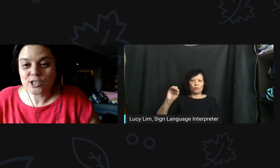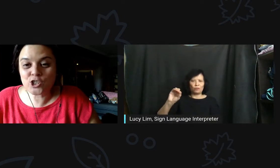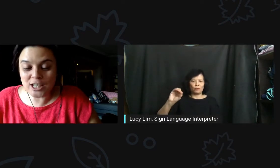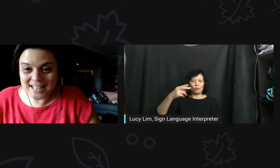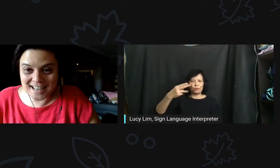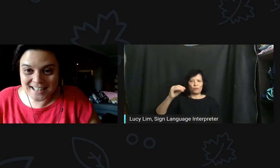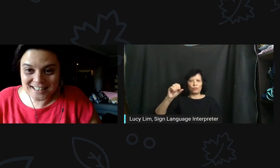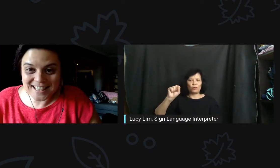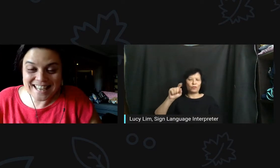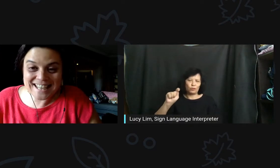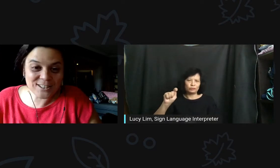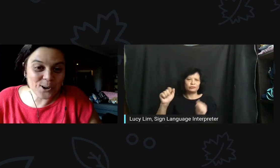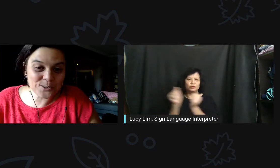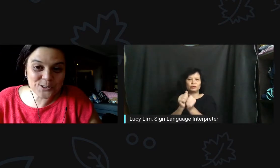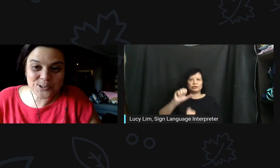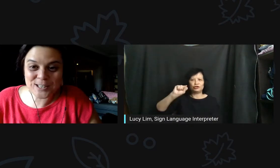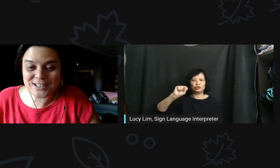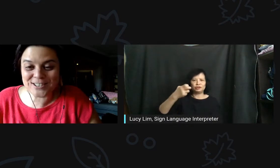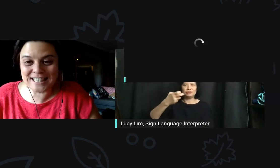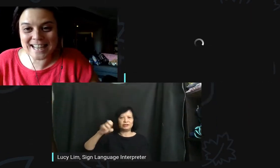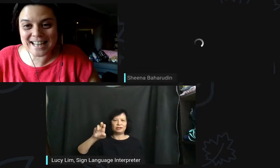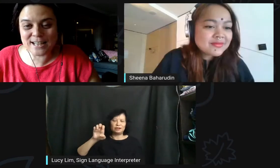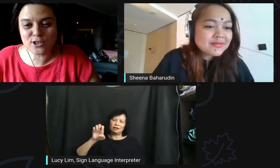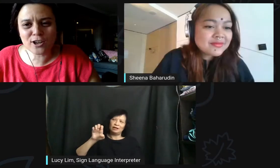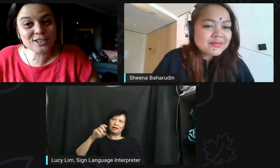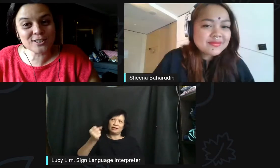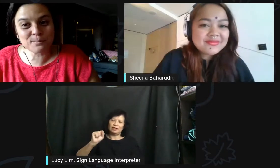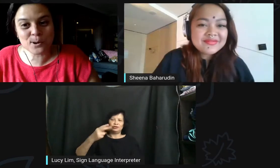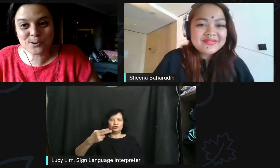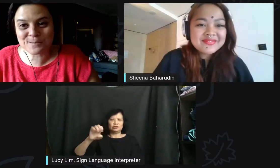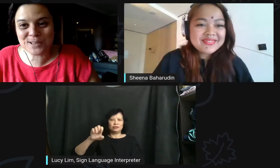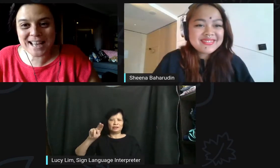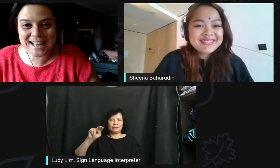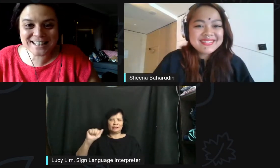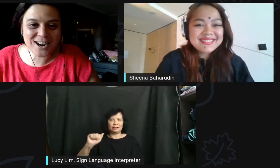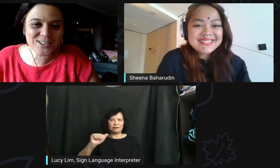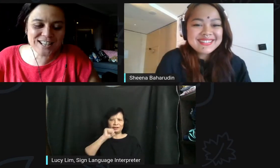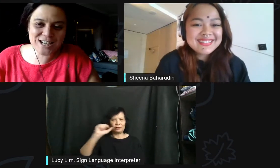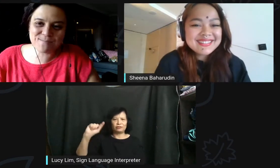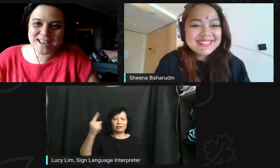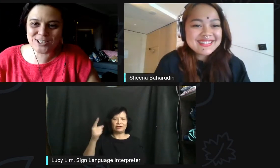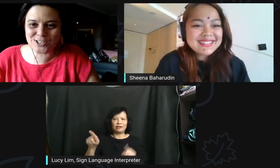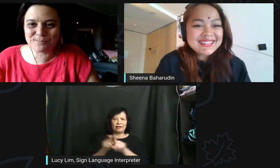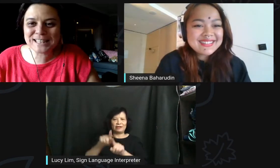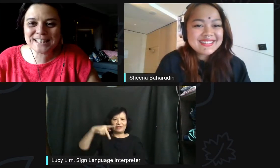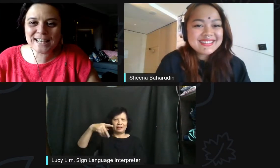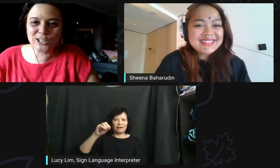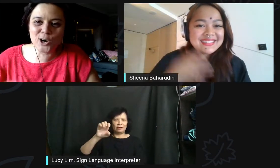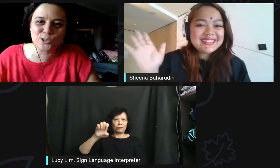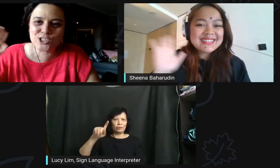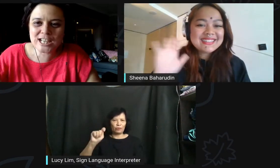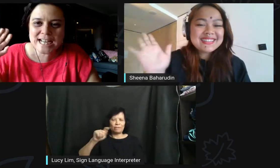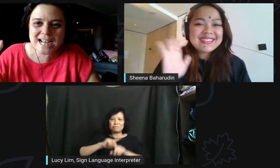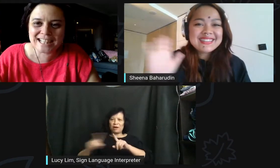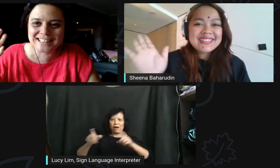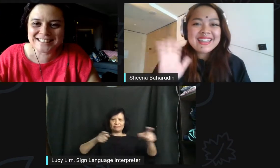Sheena is also here today not just as a poet, but as our stage manager. Please say hello, Sheena.